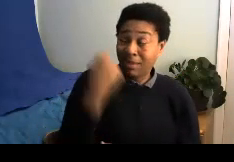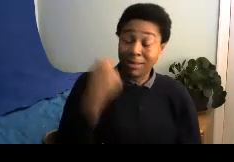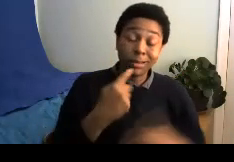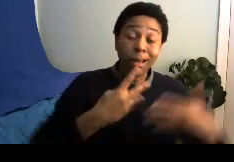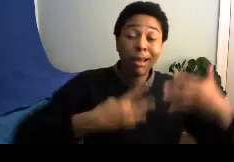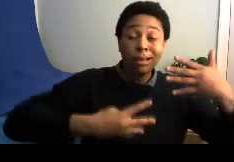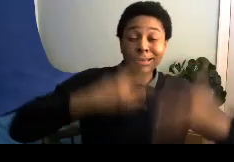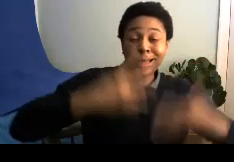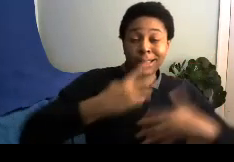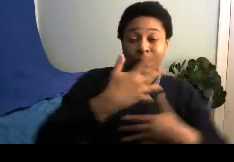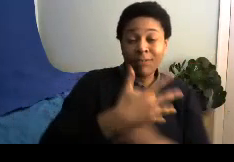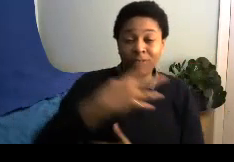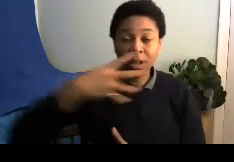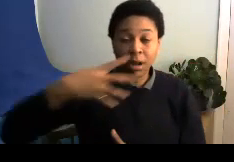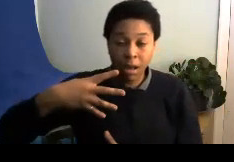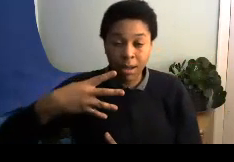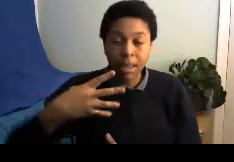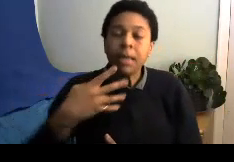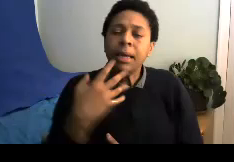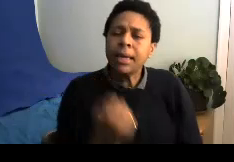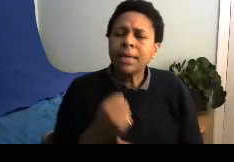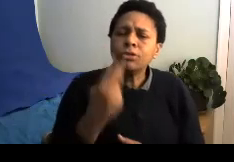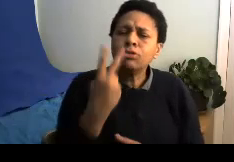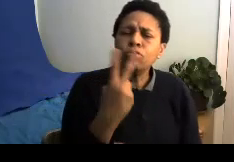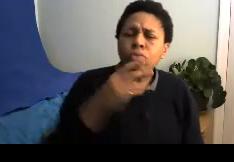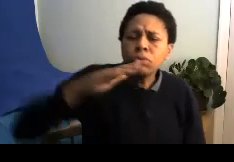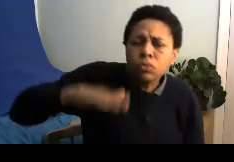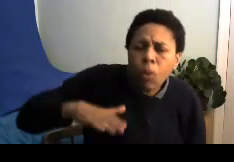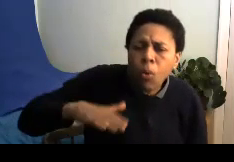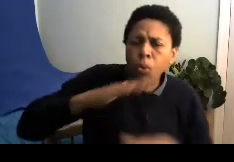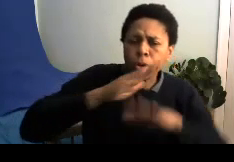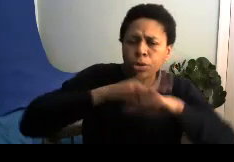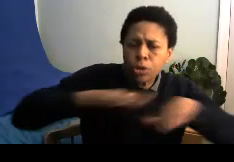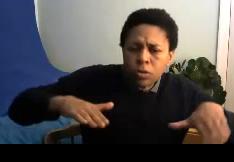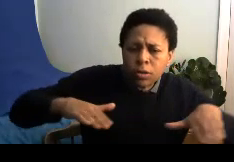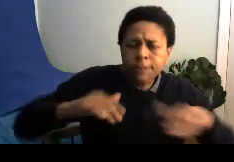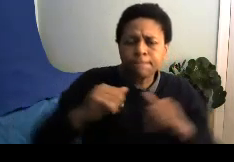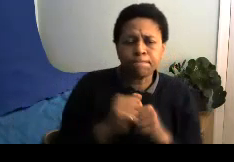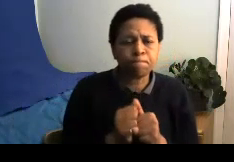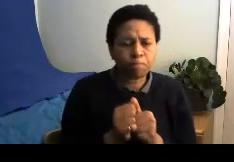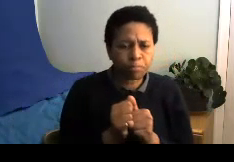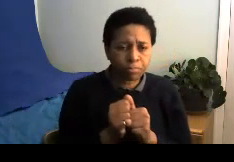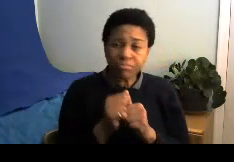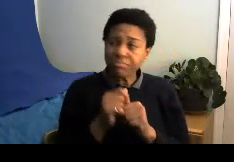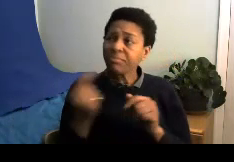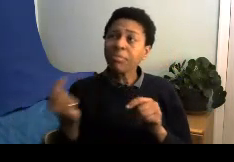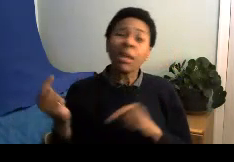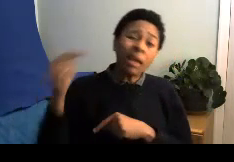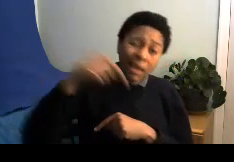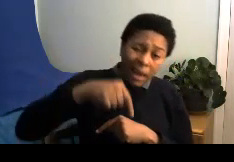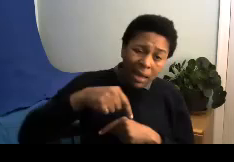now got two small children. Unfortunately, you know, despite the fact that he came here as a very fit and healthy man has